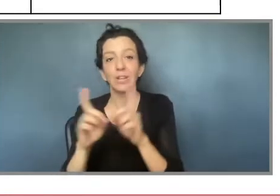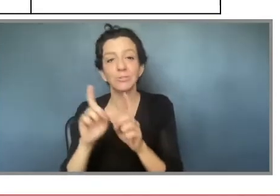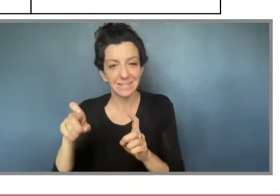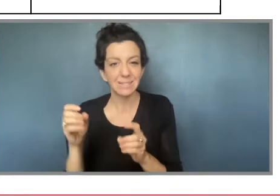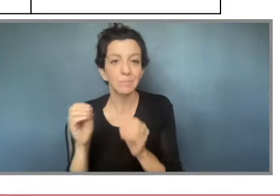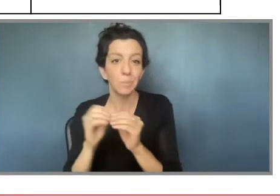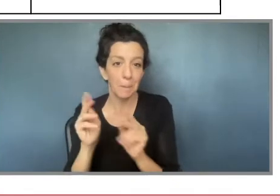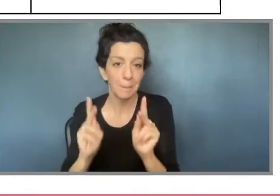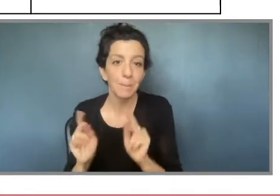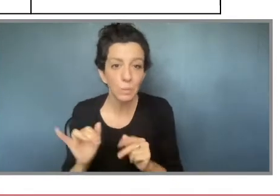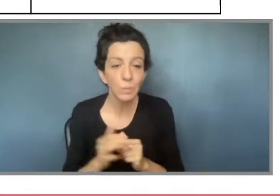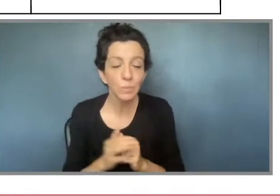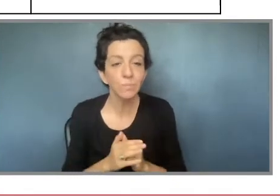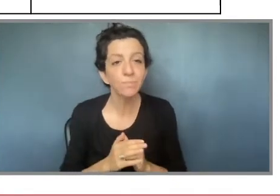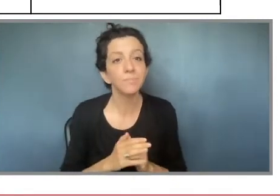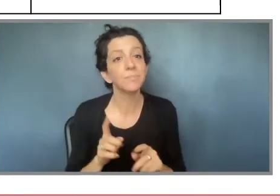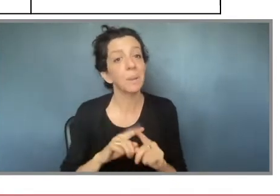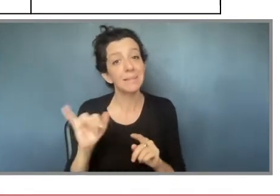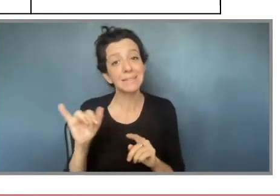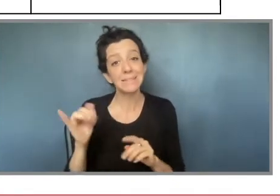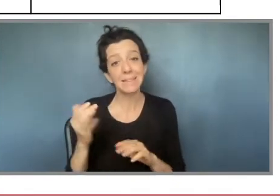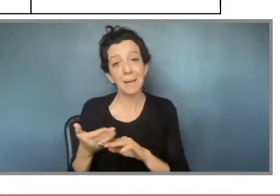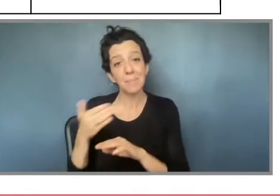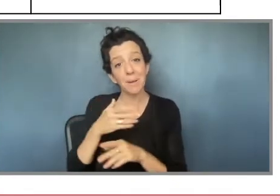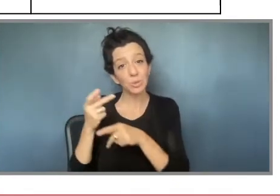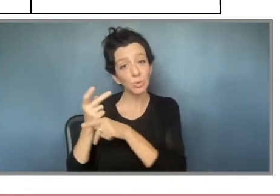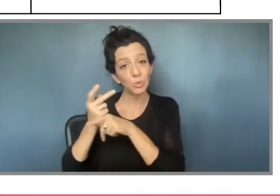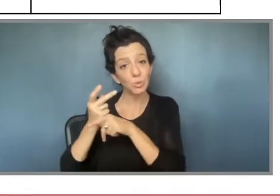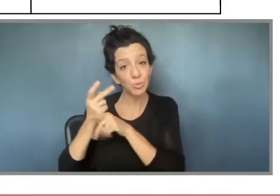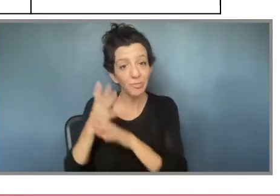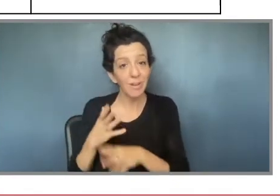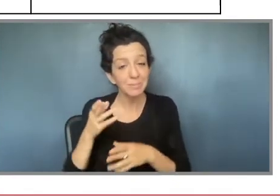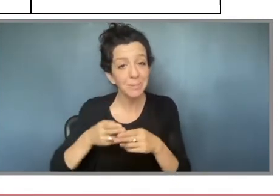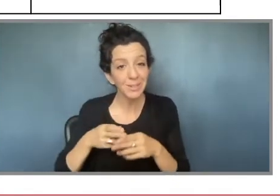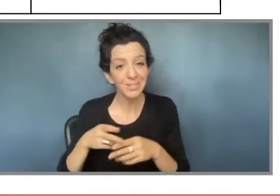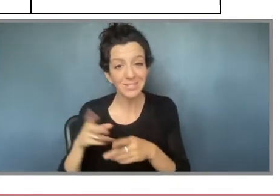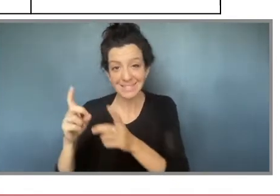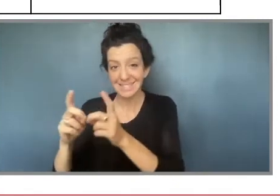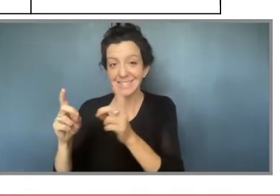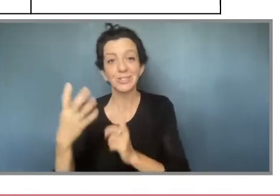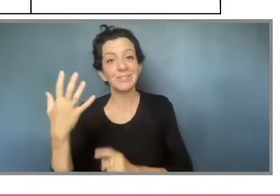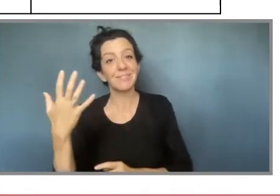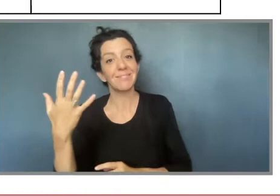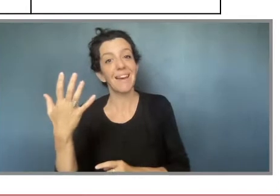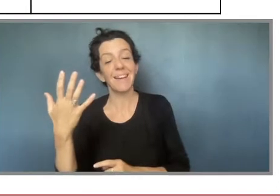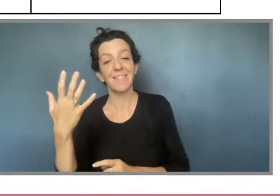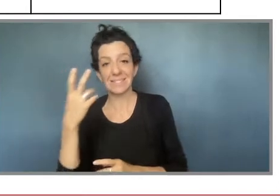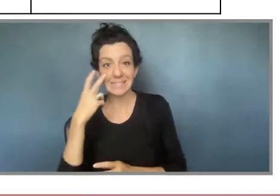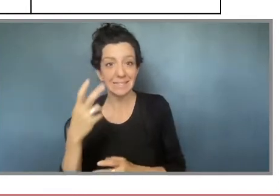Studio: That district needs to gain subpopulation but, like the supervisor said just a few moments ago district five has